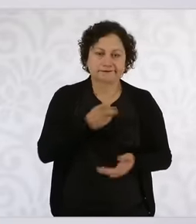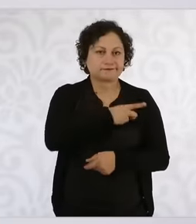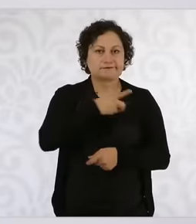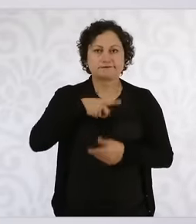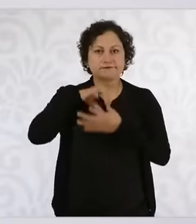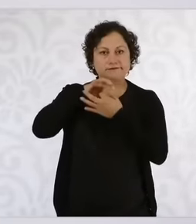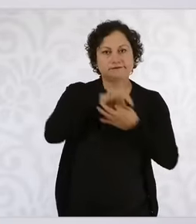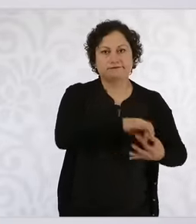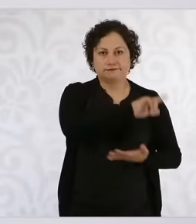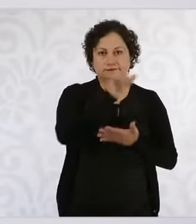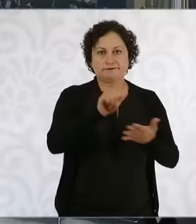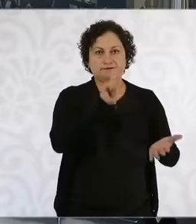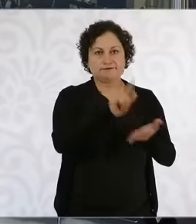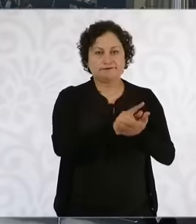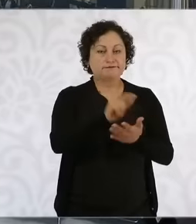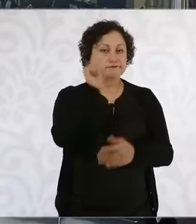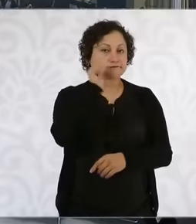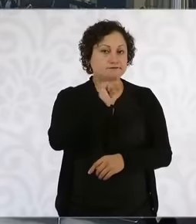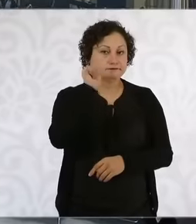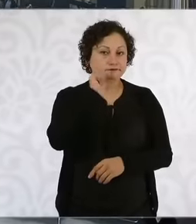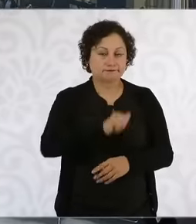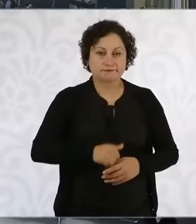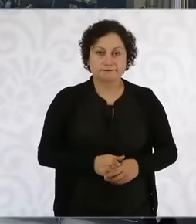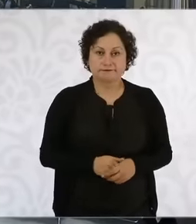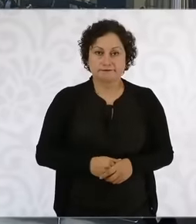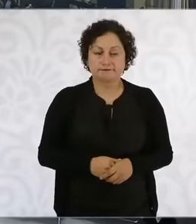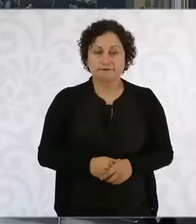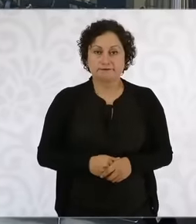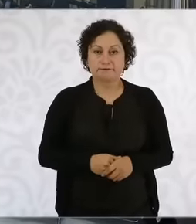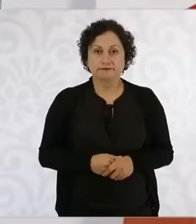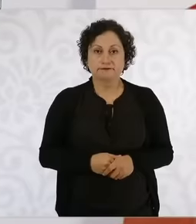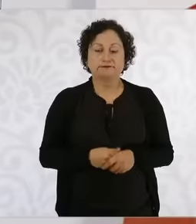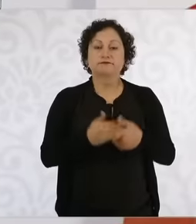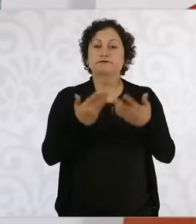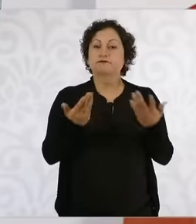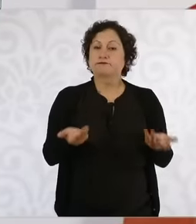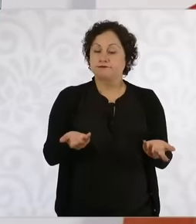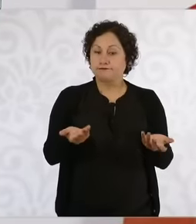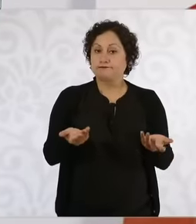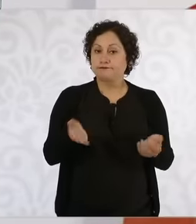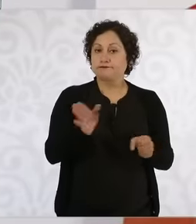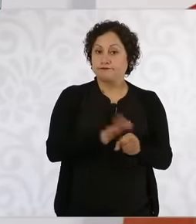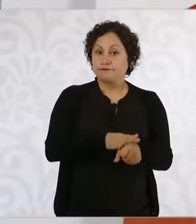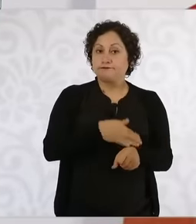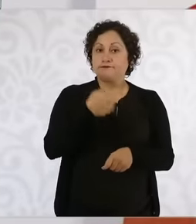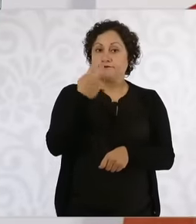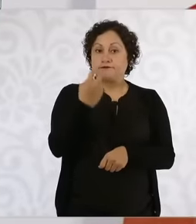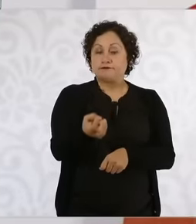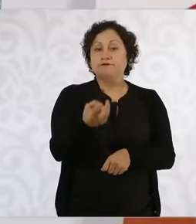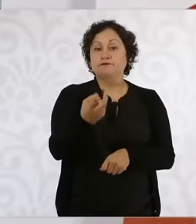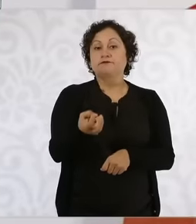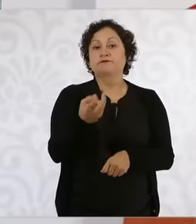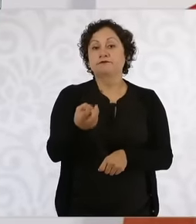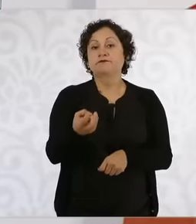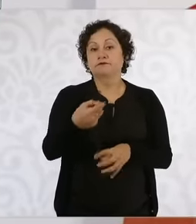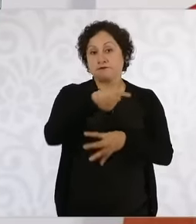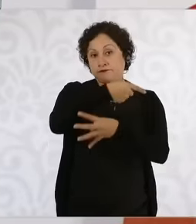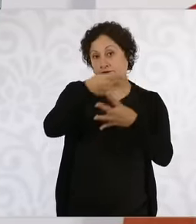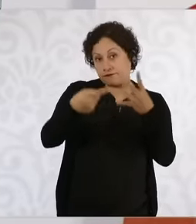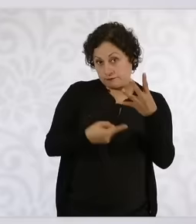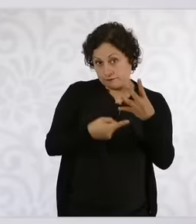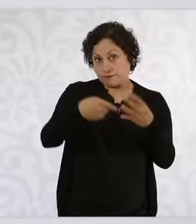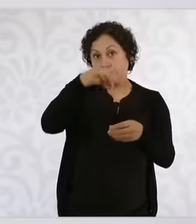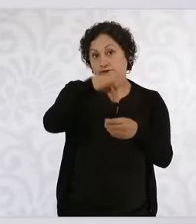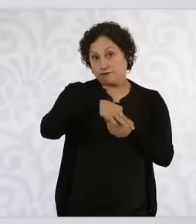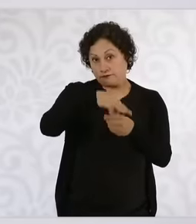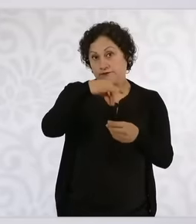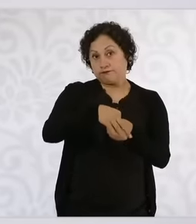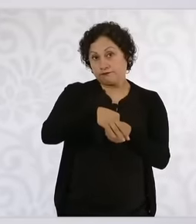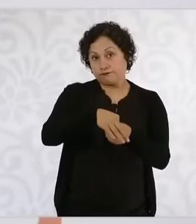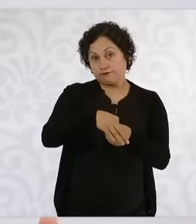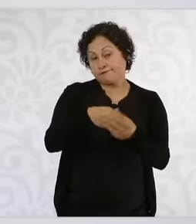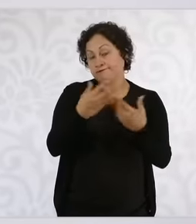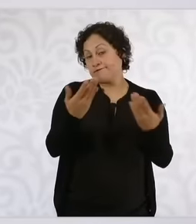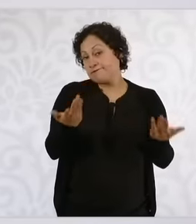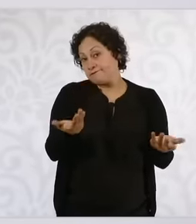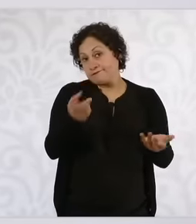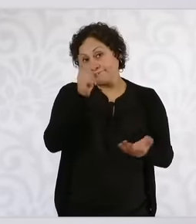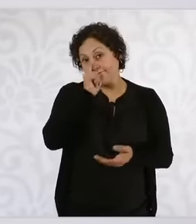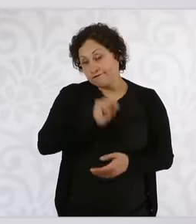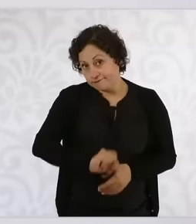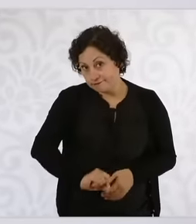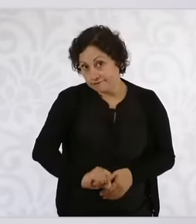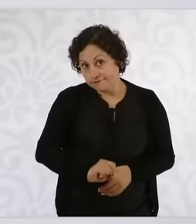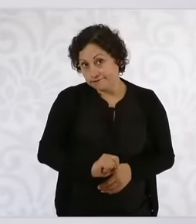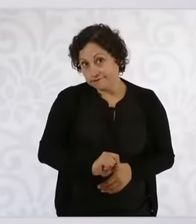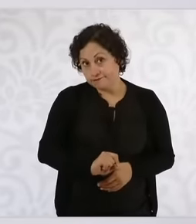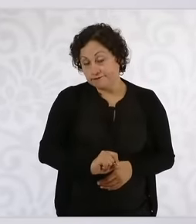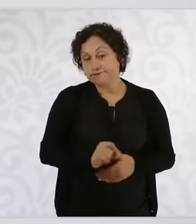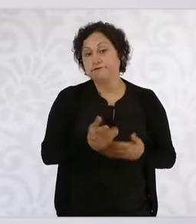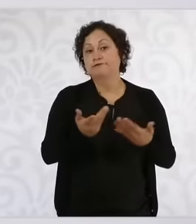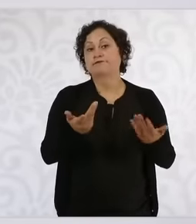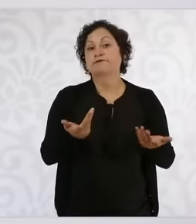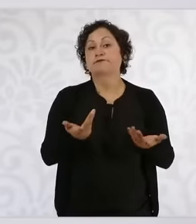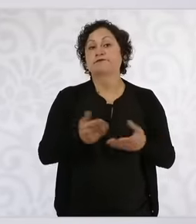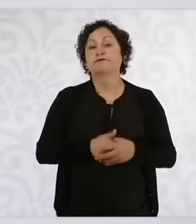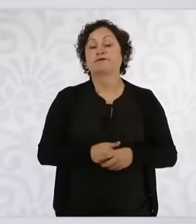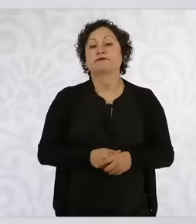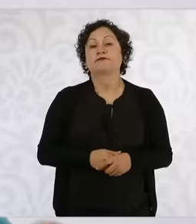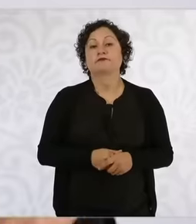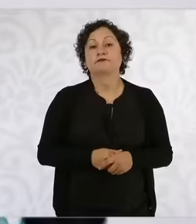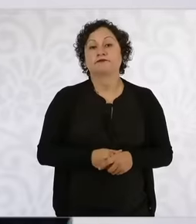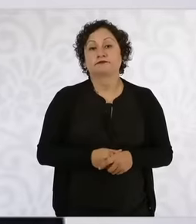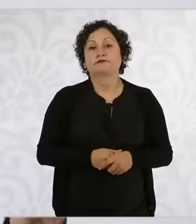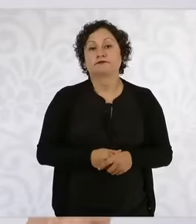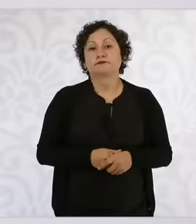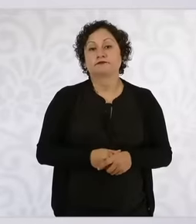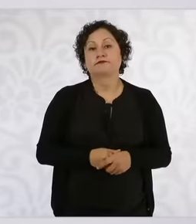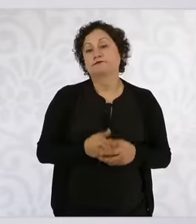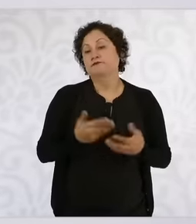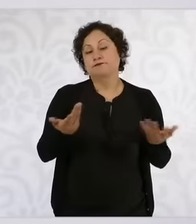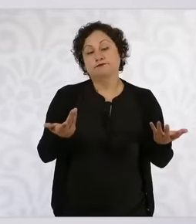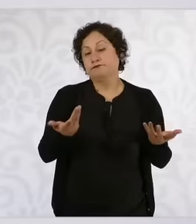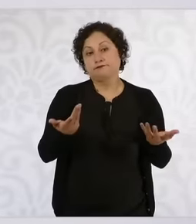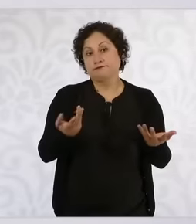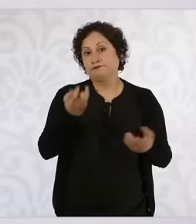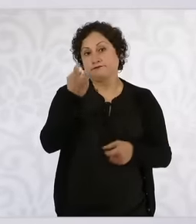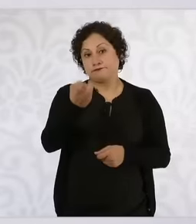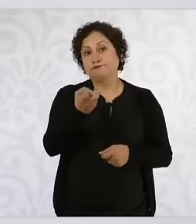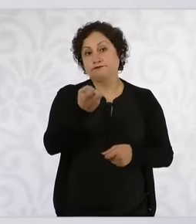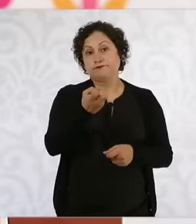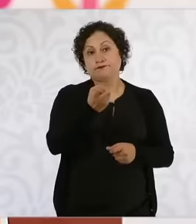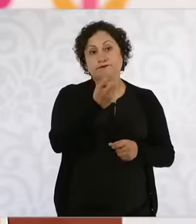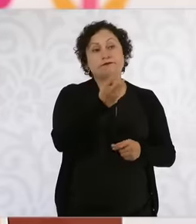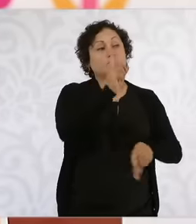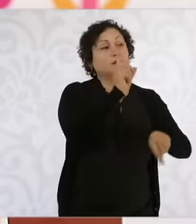court, so eh, that's four votes, so there. Well, it was already declared that the project